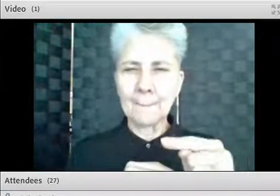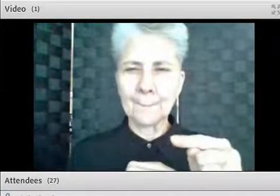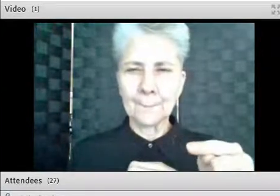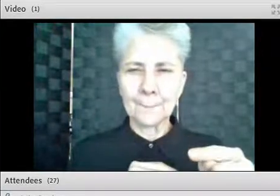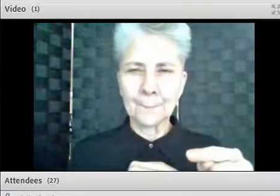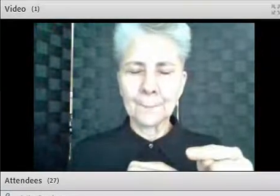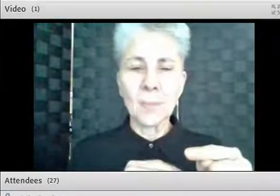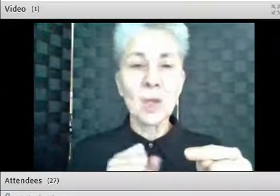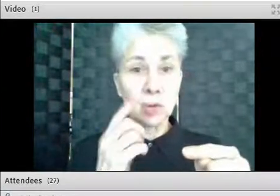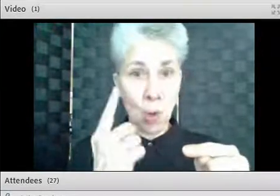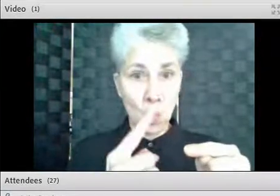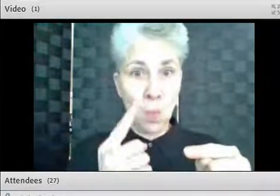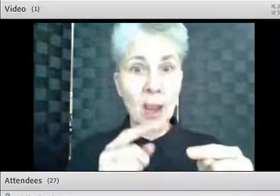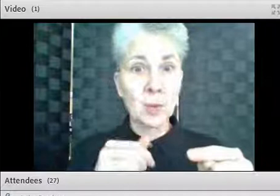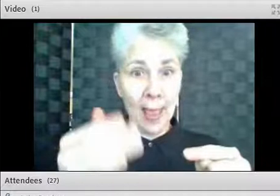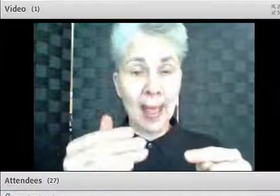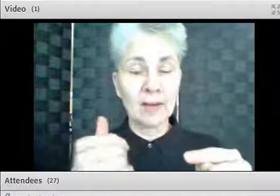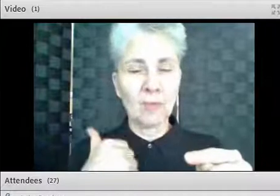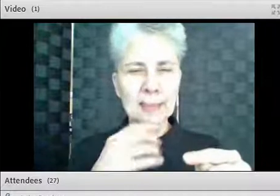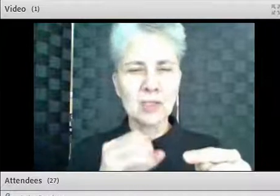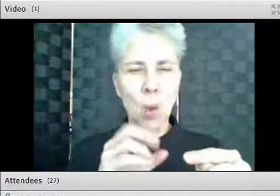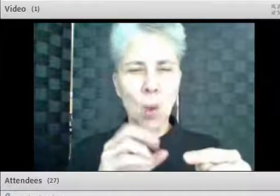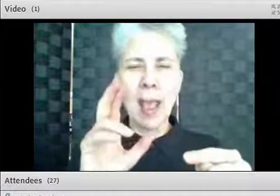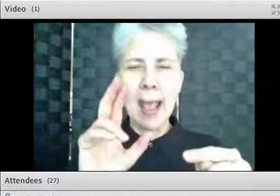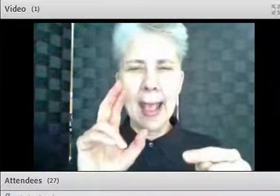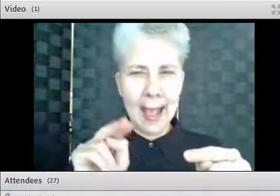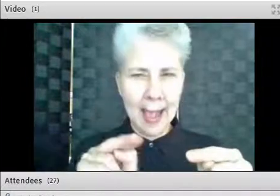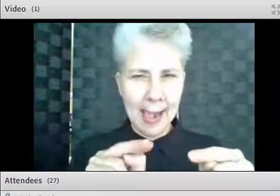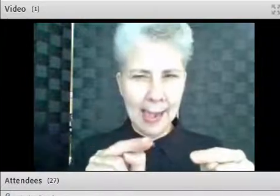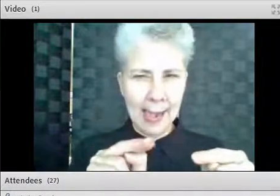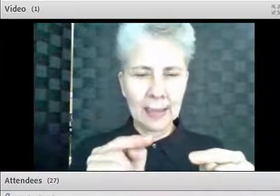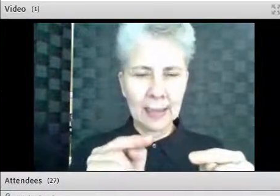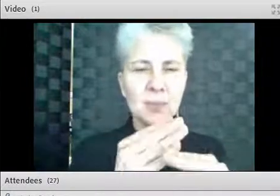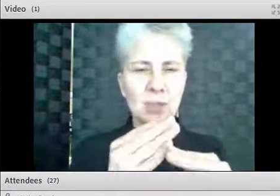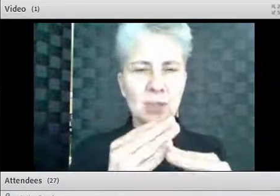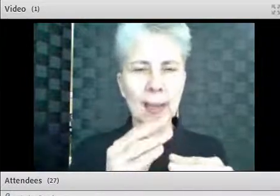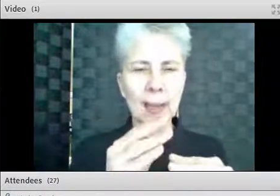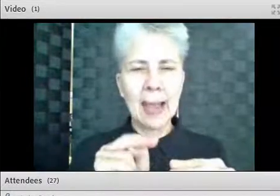So you guys are ahead of me, so N is between M and P